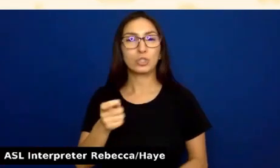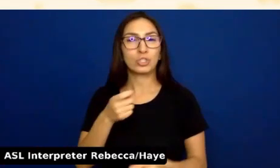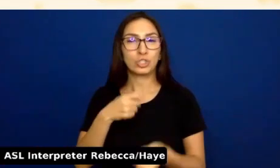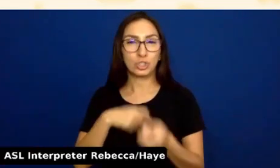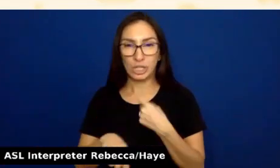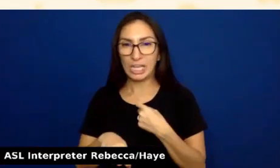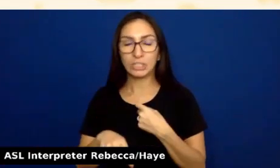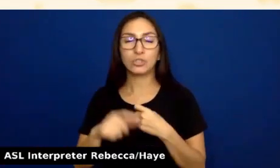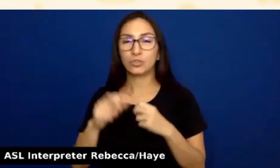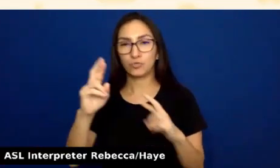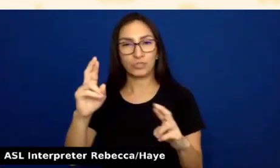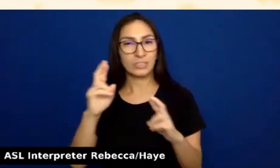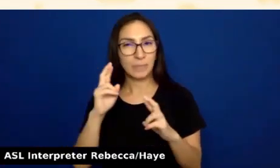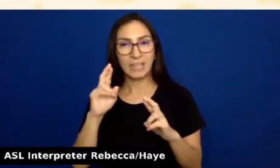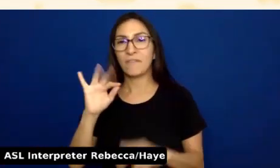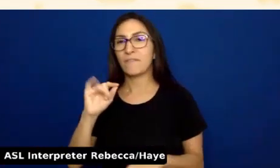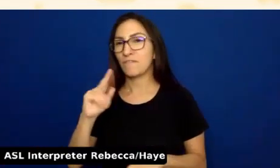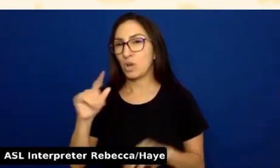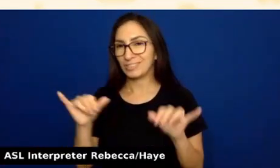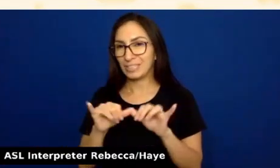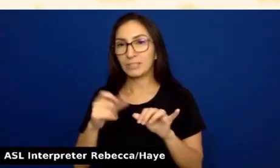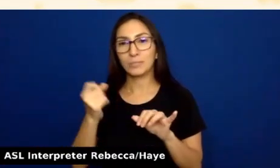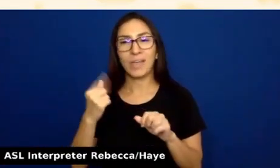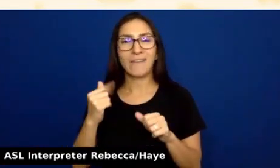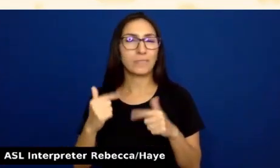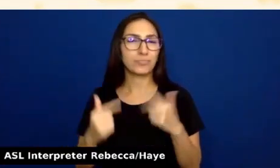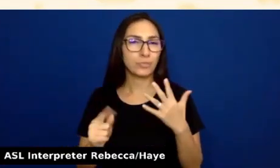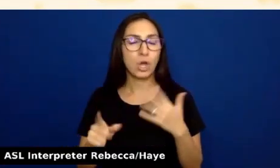There are a lot of other tools which allow you to change the font size,